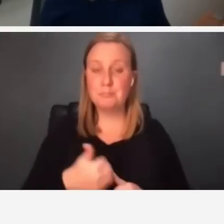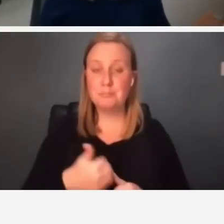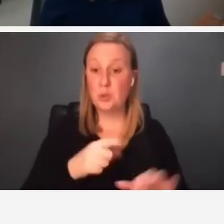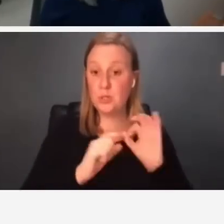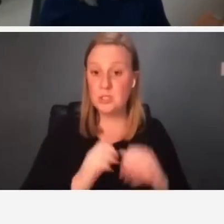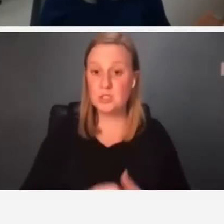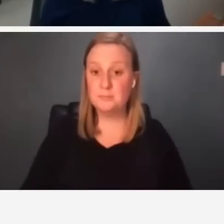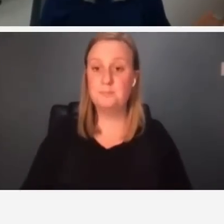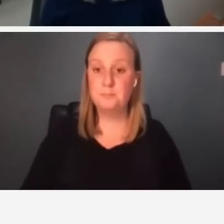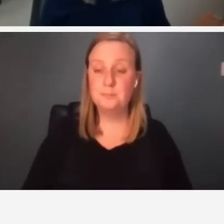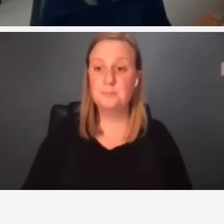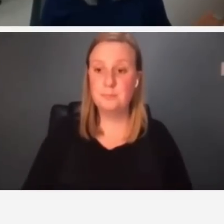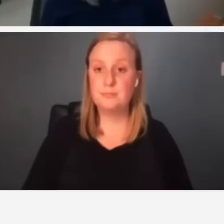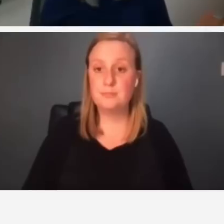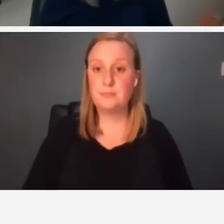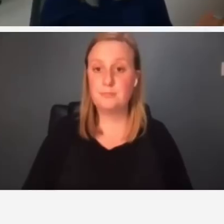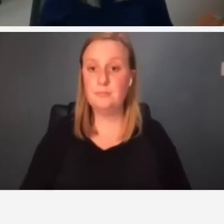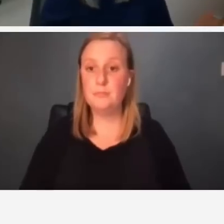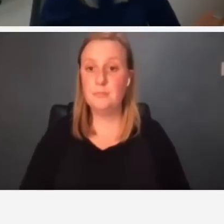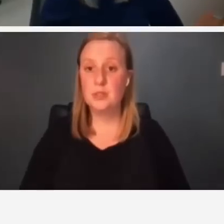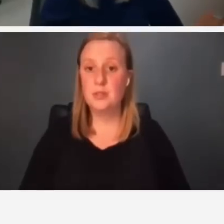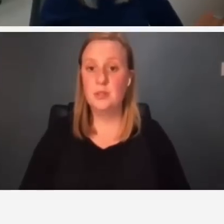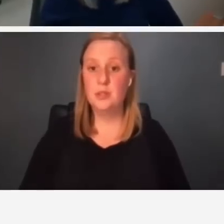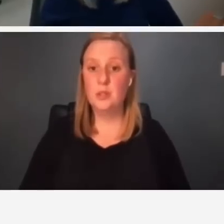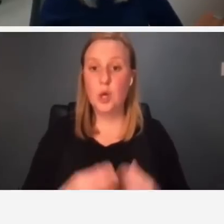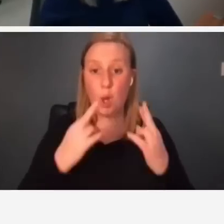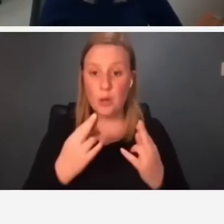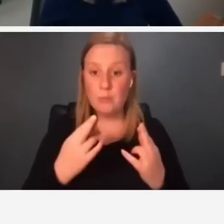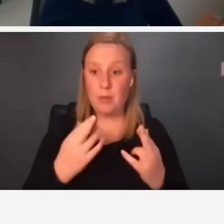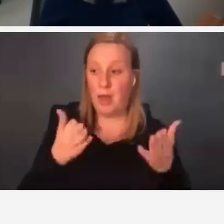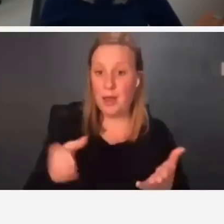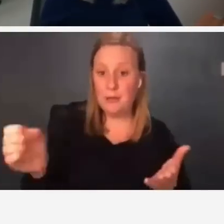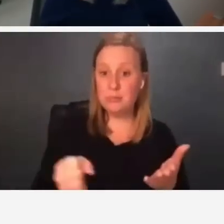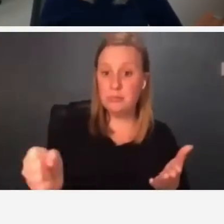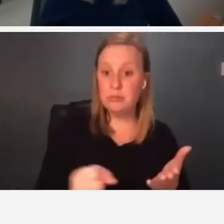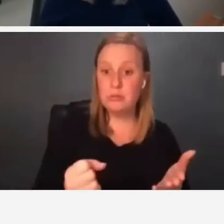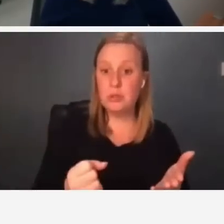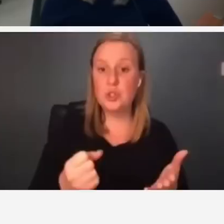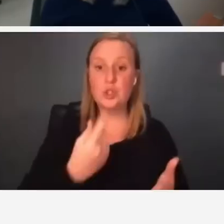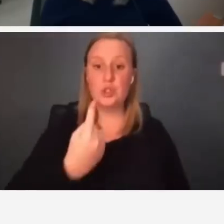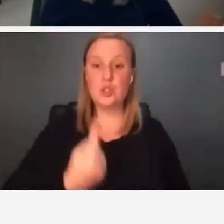And we do hope that through the sole trader model it will provide greater access to a range of service